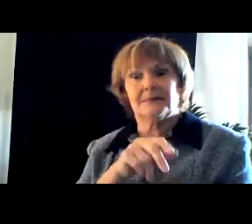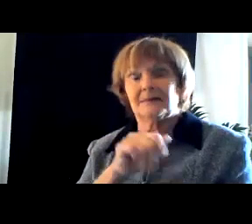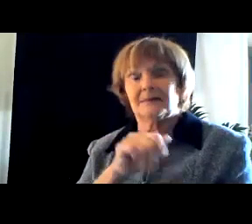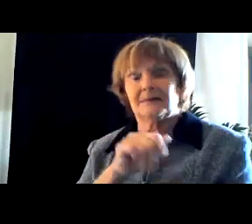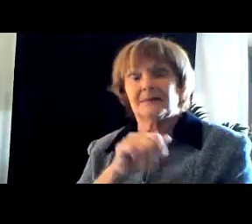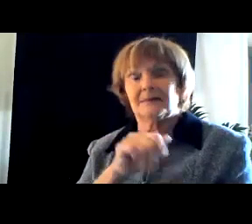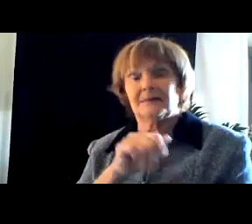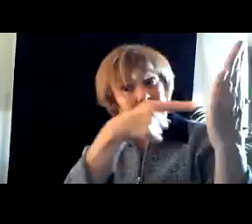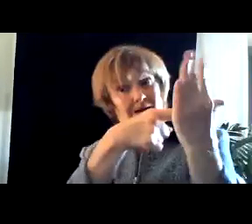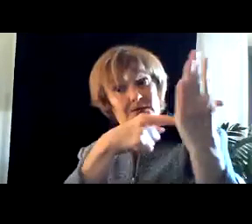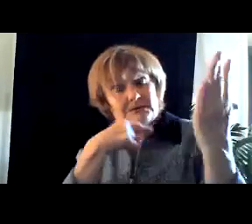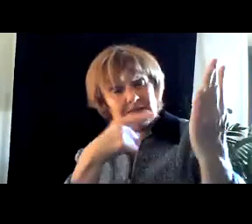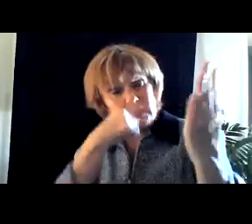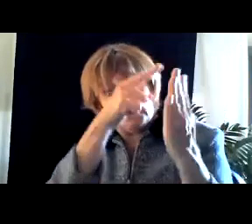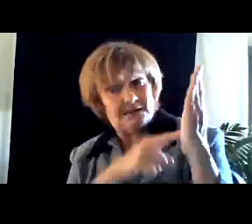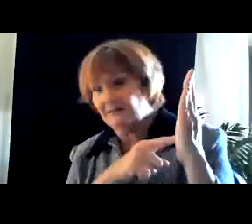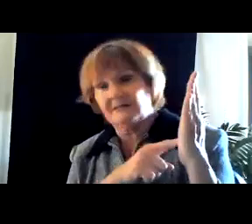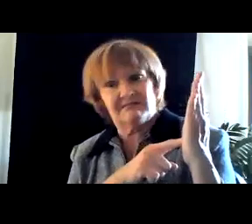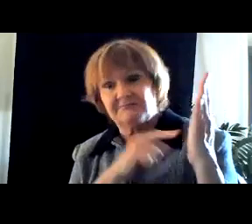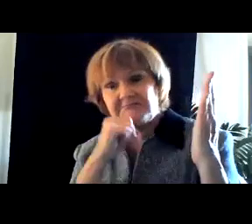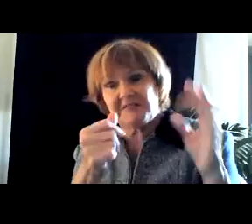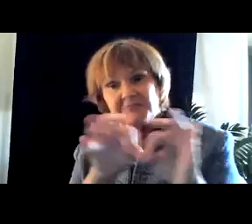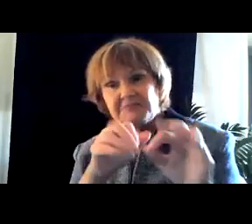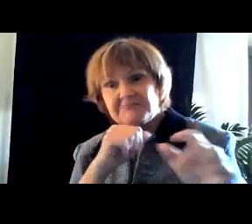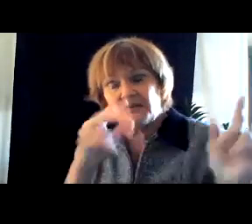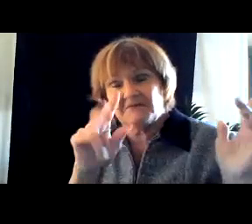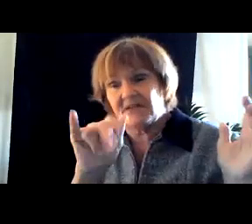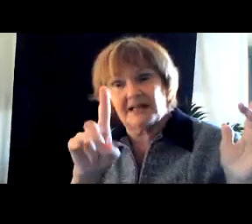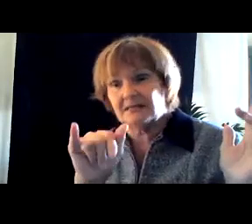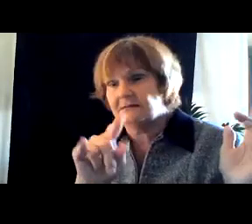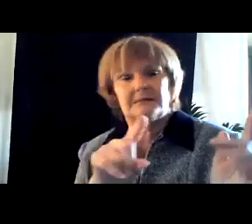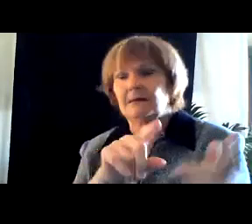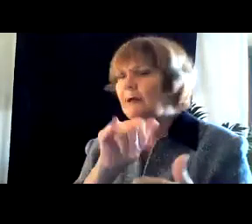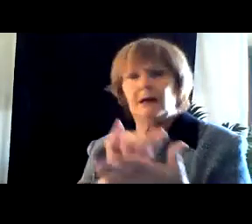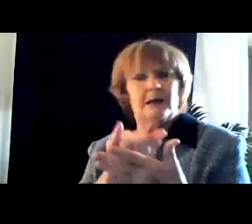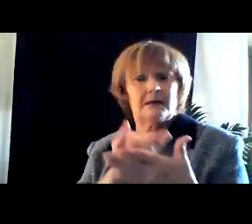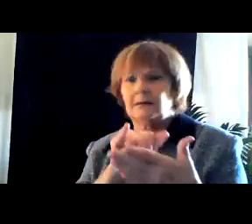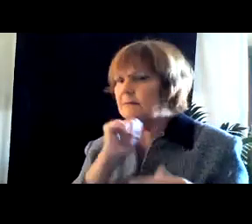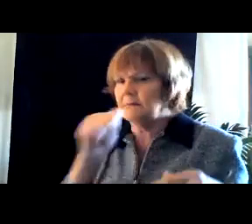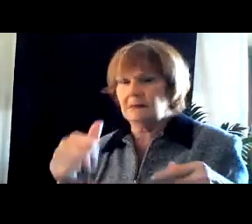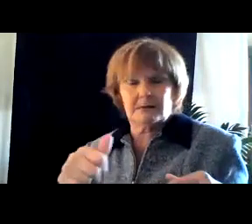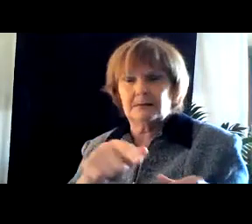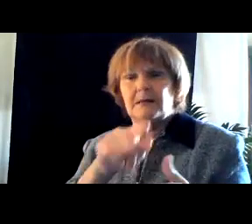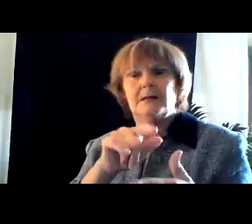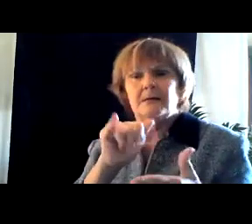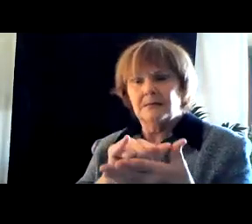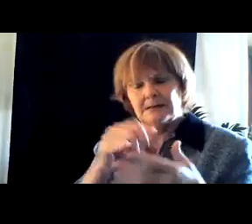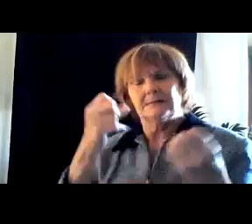then somehow it is not valid. And that is a problem. And it is the disadvantage of individuals with intellectual disabilities